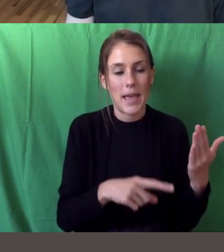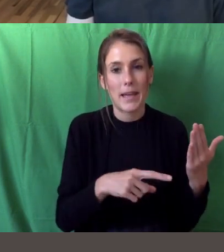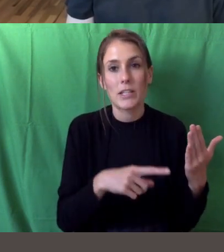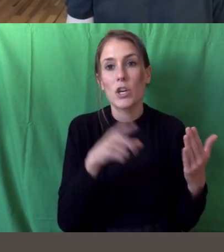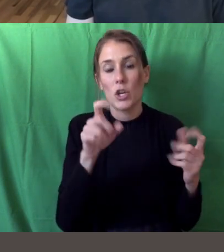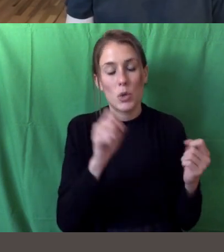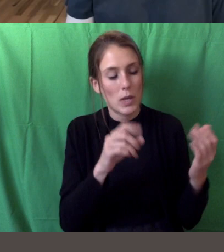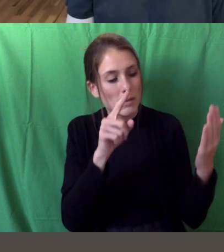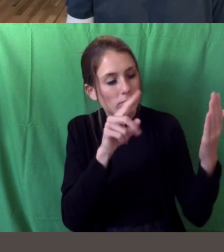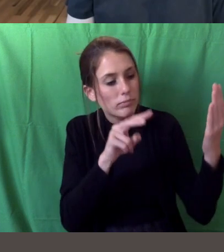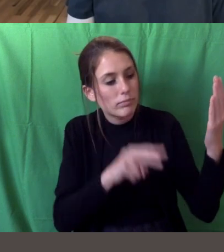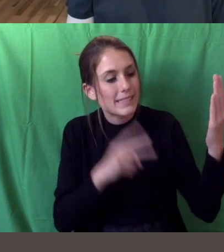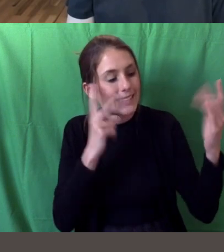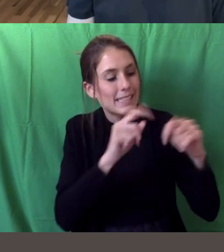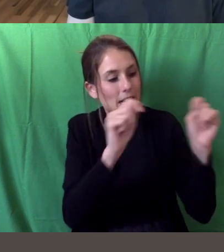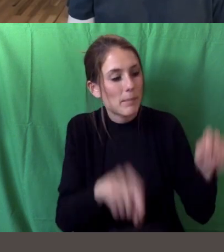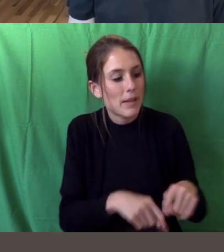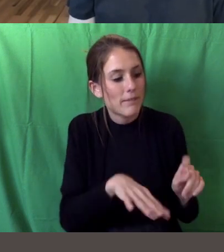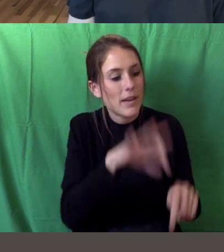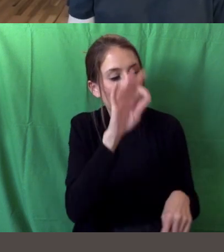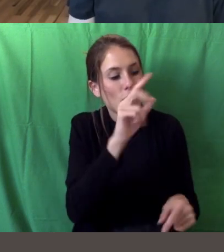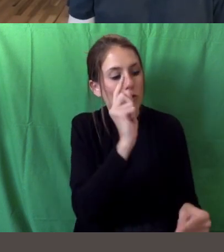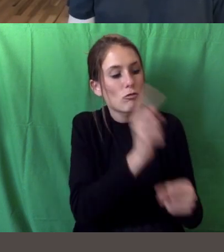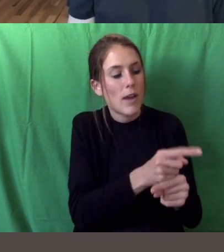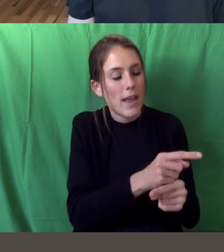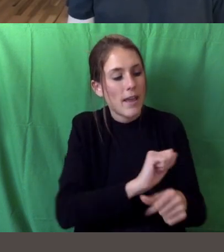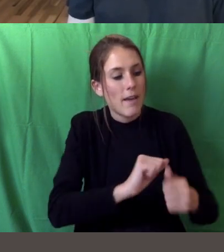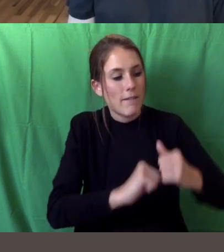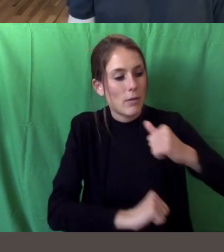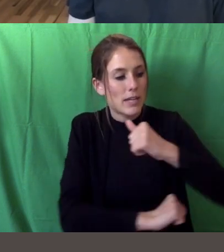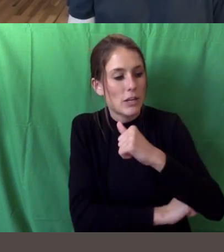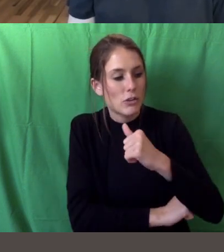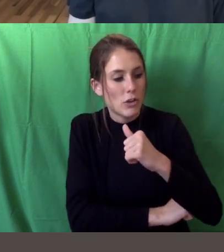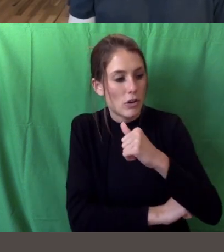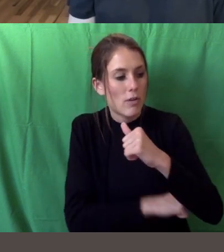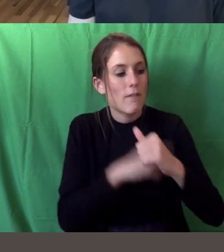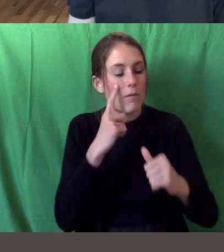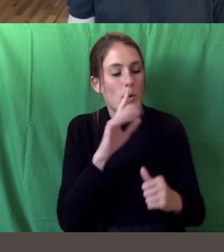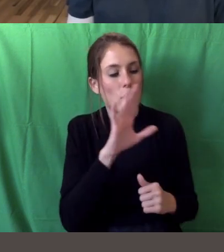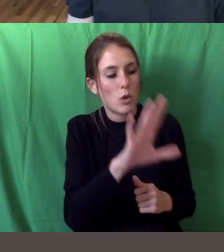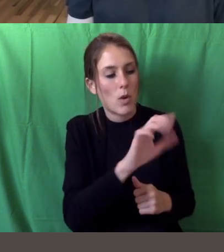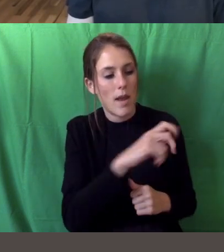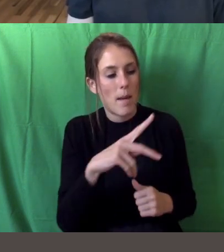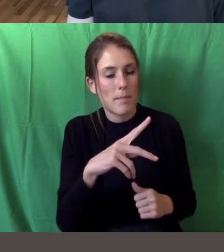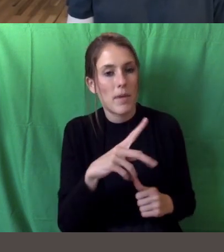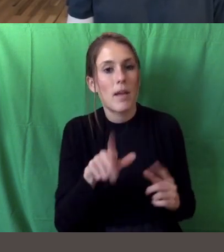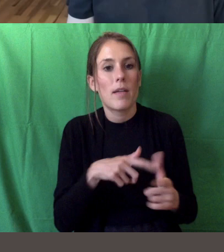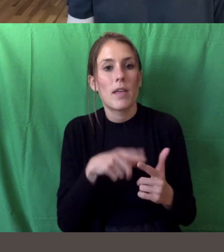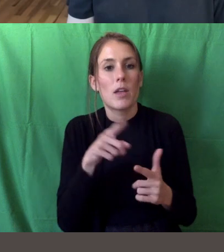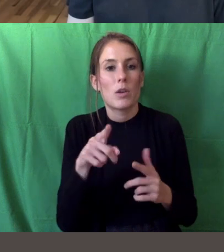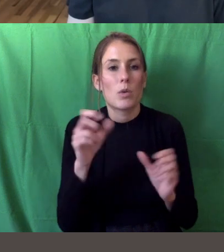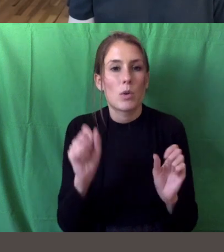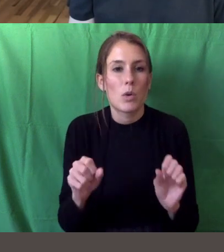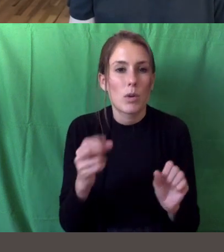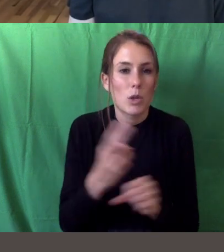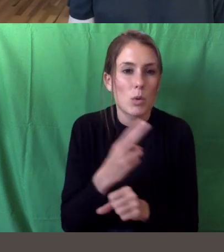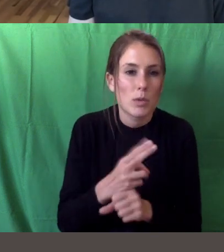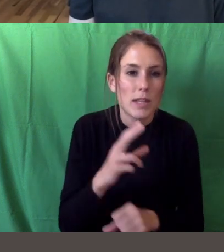you can browse templates that support you in finding the right foundational recipe for your application in the cloud. Then you can either use azd init or git clone